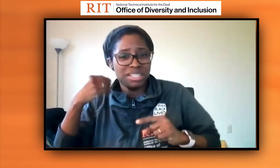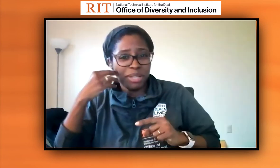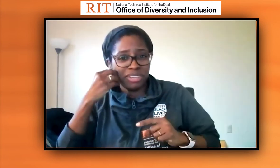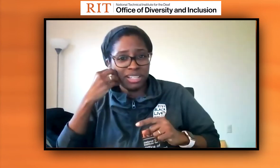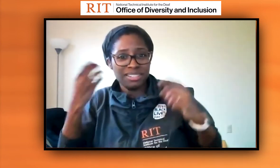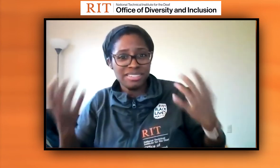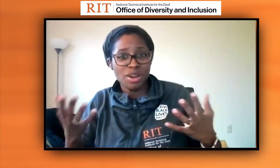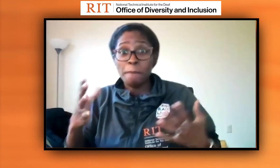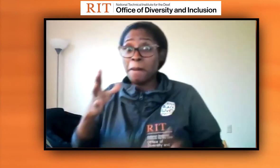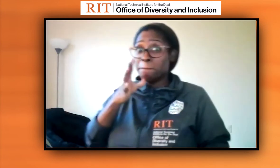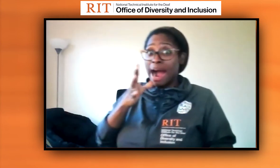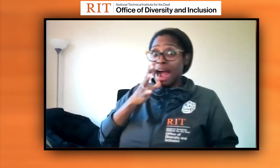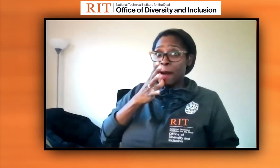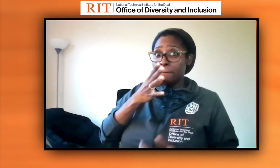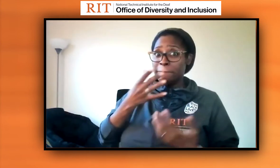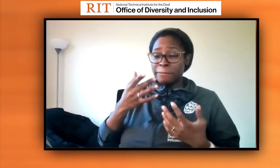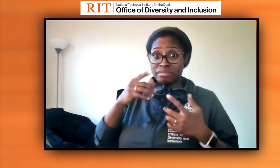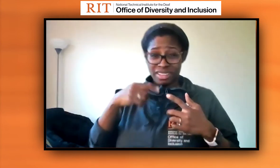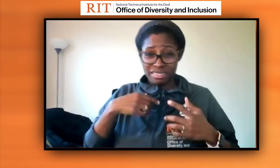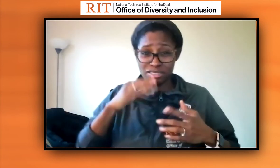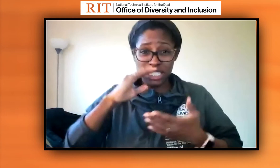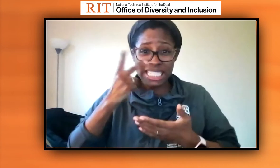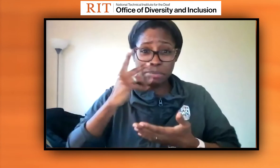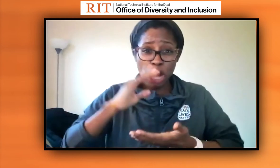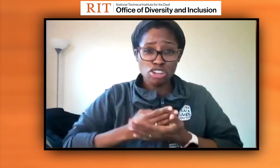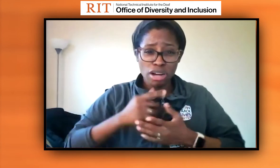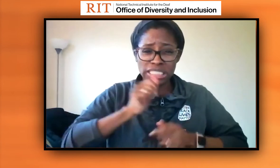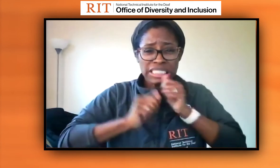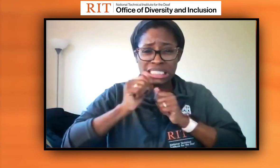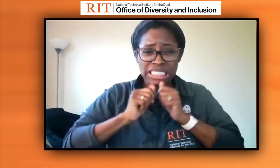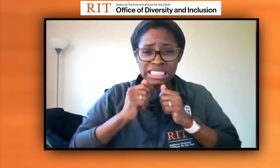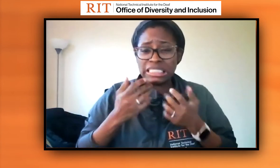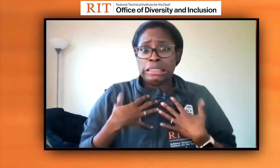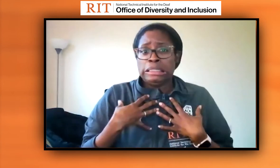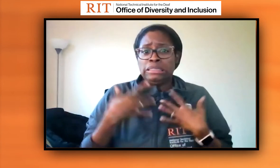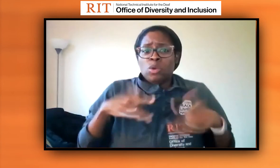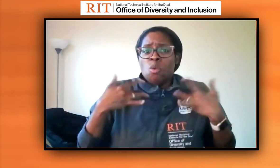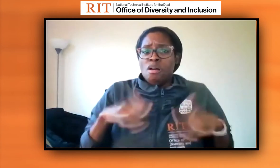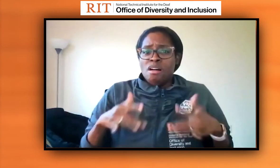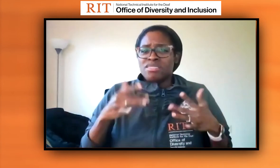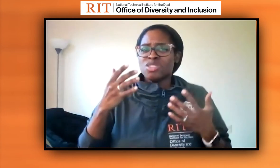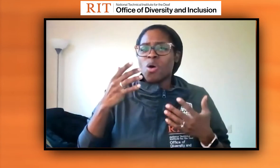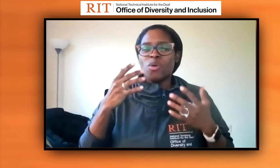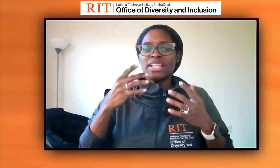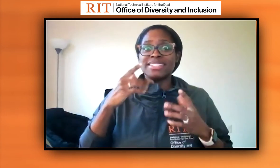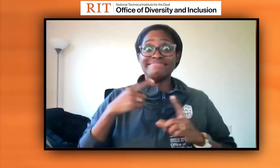but where the pain also resides. Sometimes, I see my daughter suffer and I don't want that,